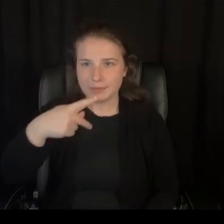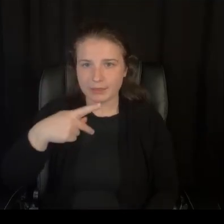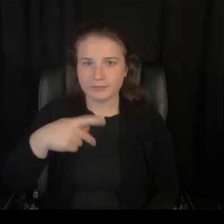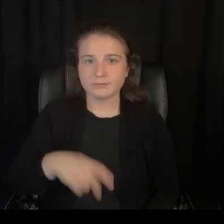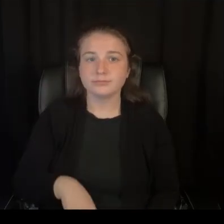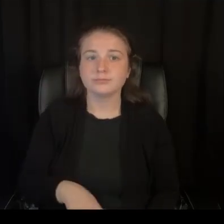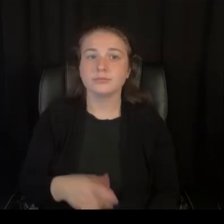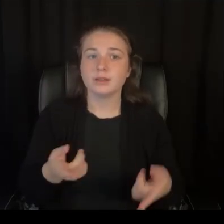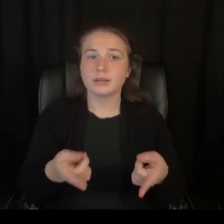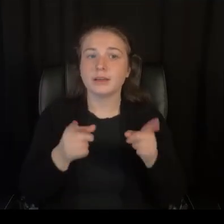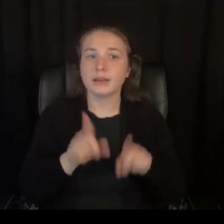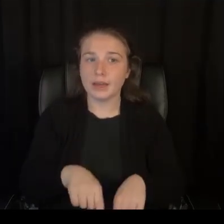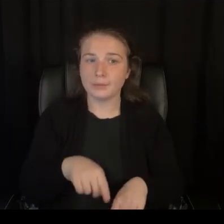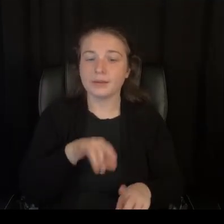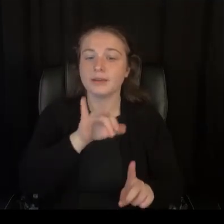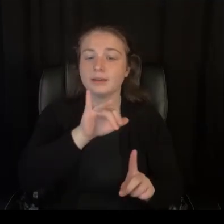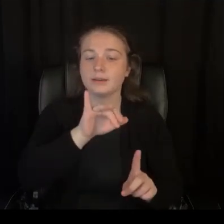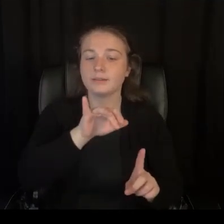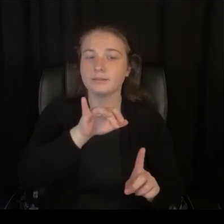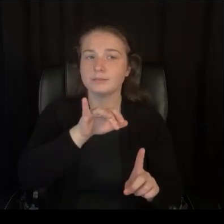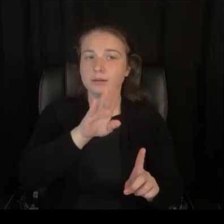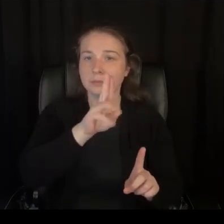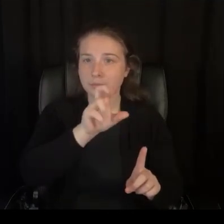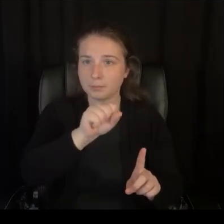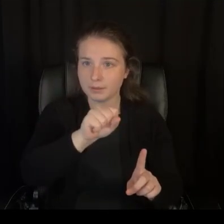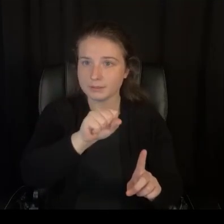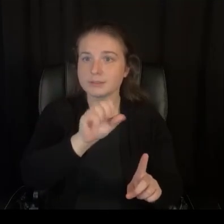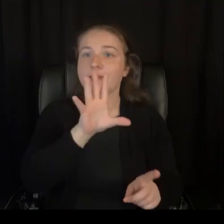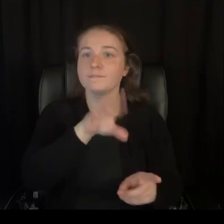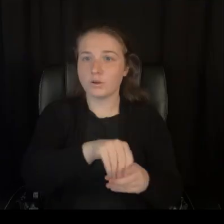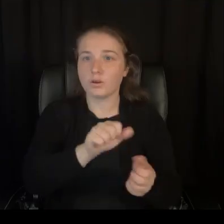If the bus transportation were a part of the child's IEP,